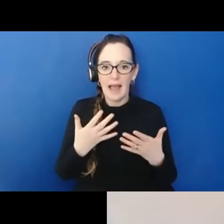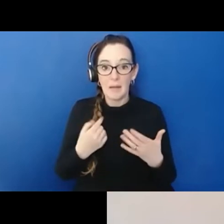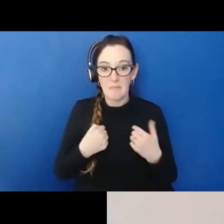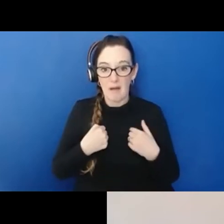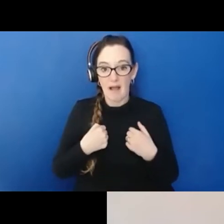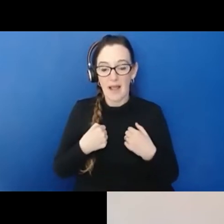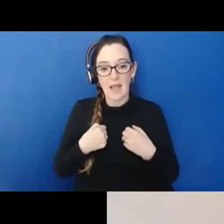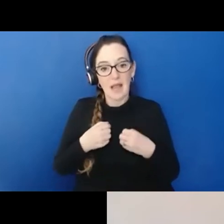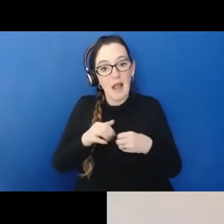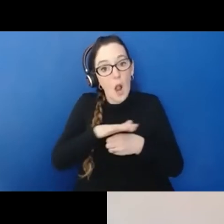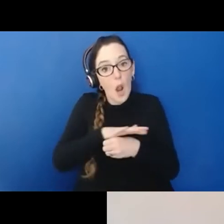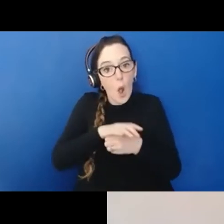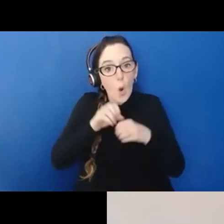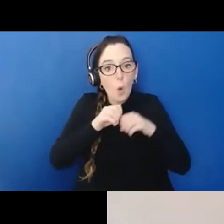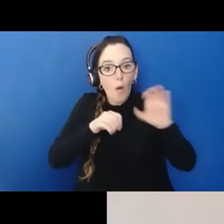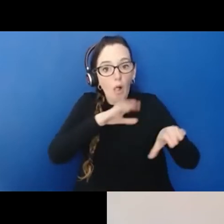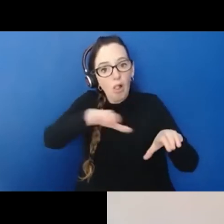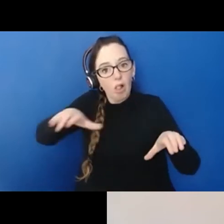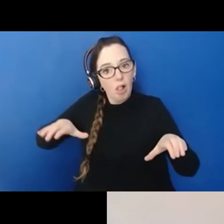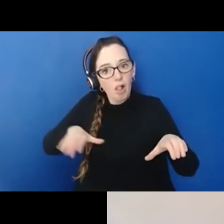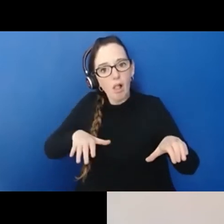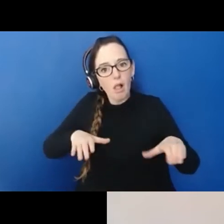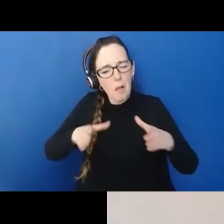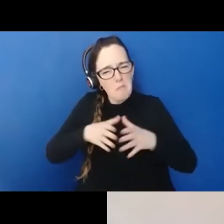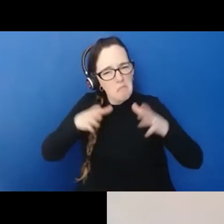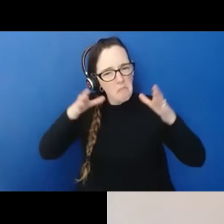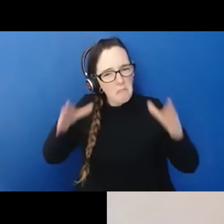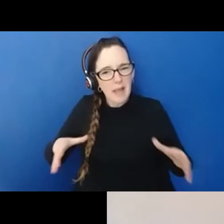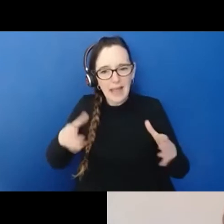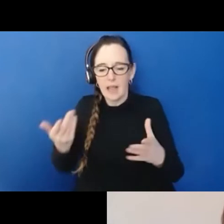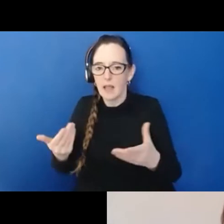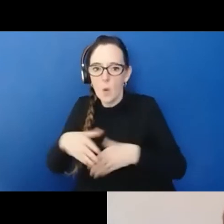sits at the crossroads of technology and art which actually includes